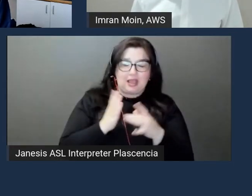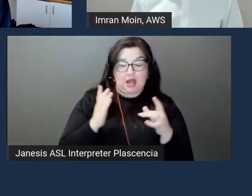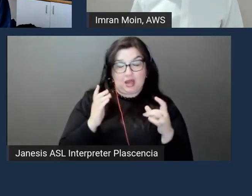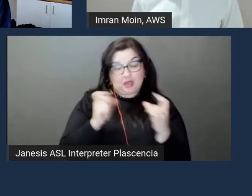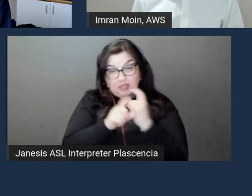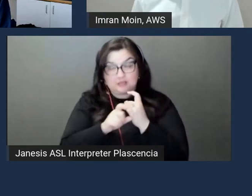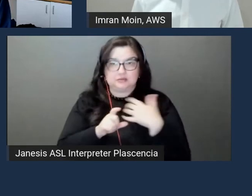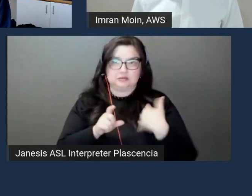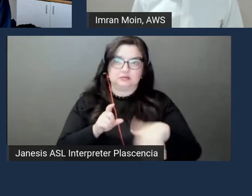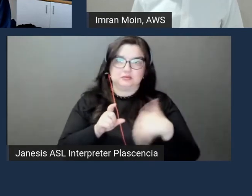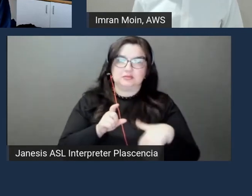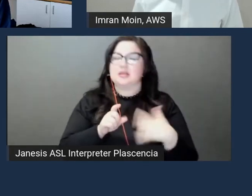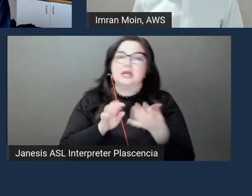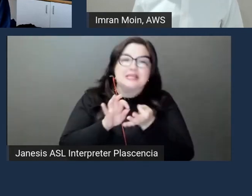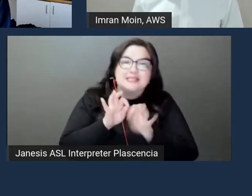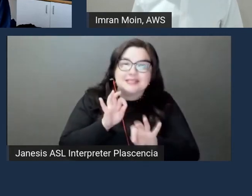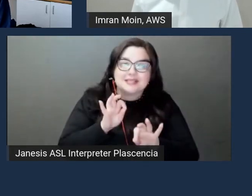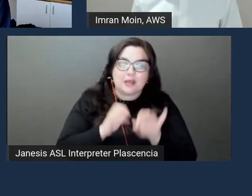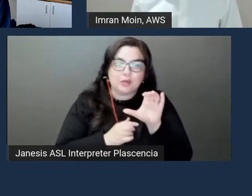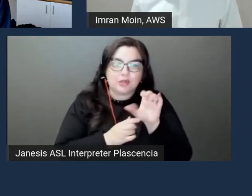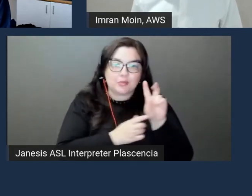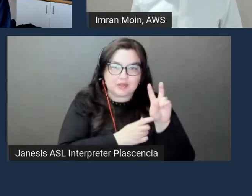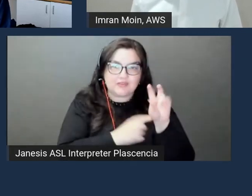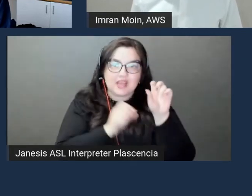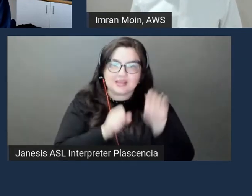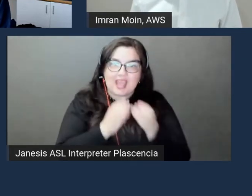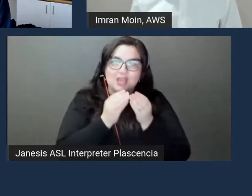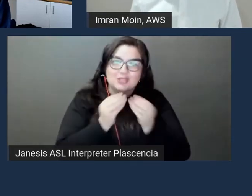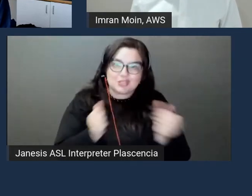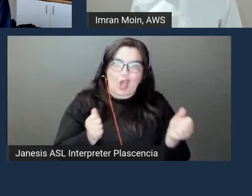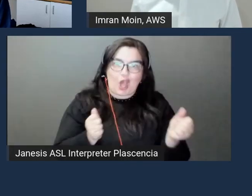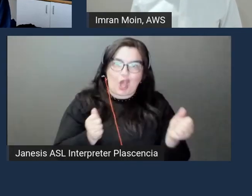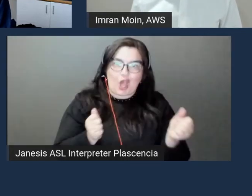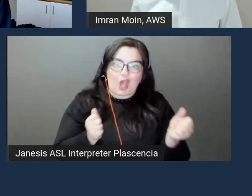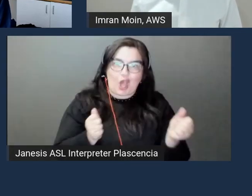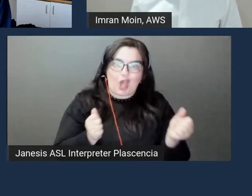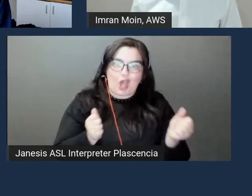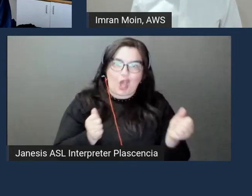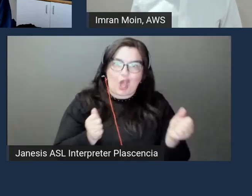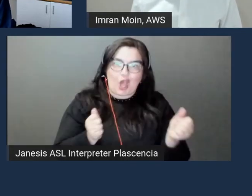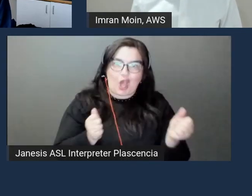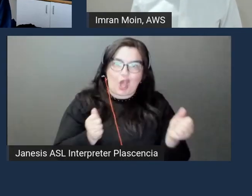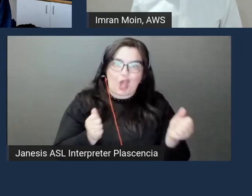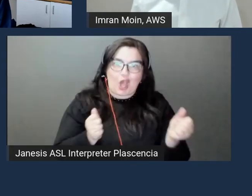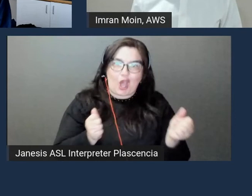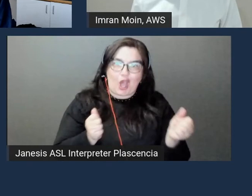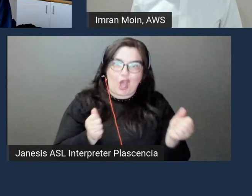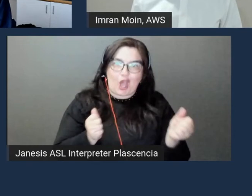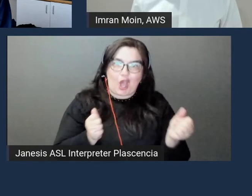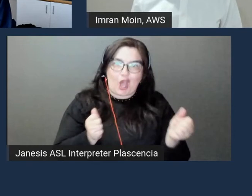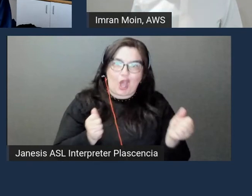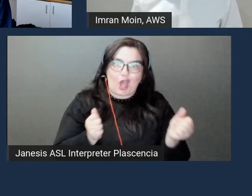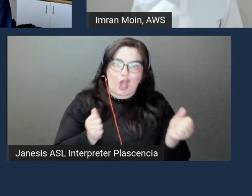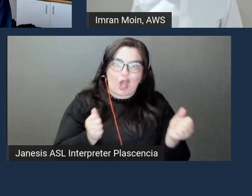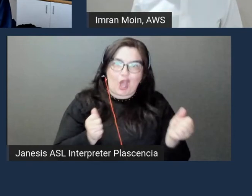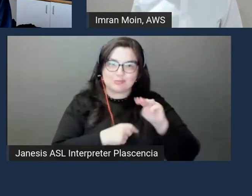Sometimes just a simple computer vision can solve a lot of things with a properly trained machine learning model. So this can kind of replace a lot of the stuff there.